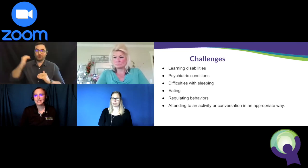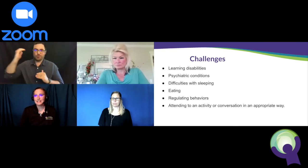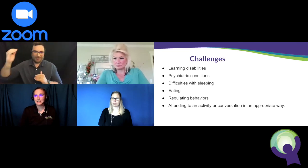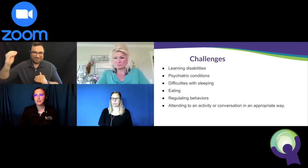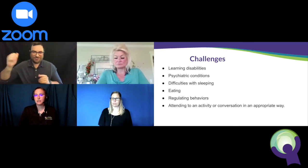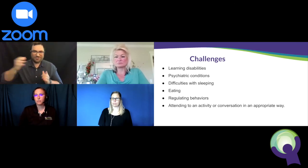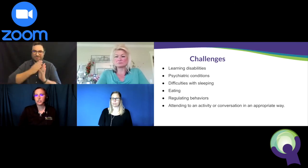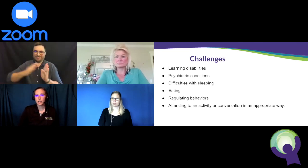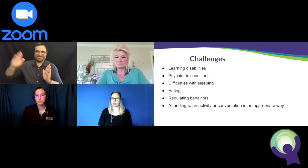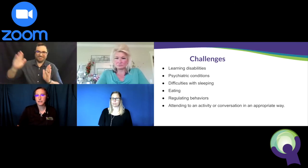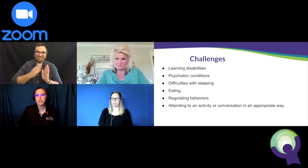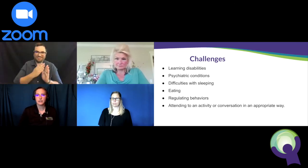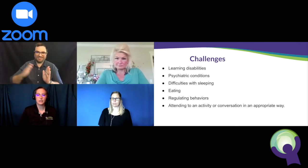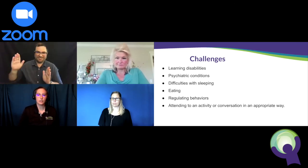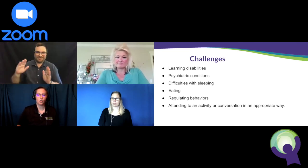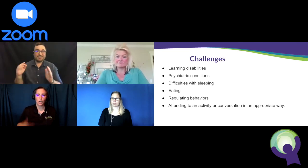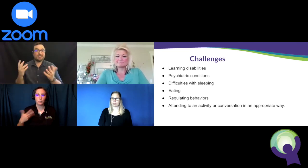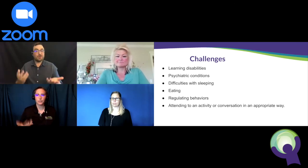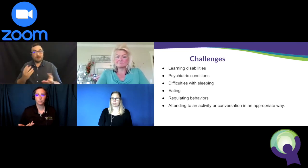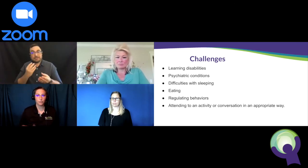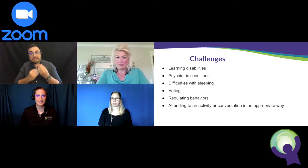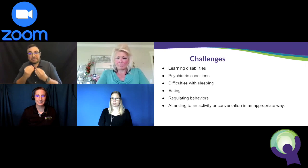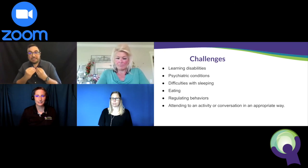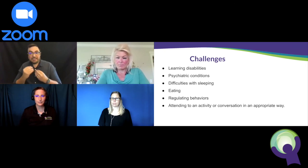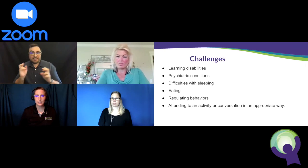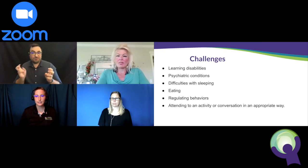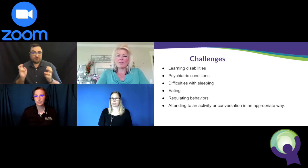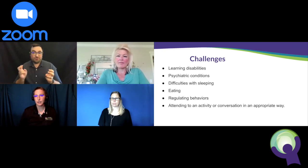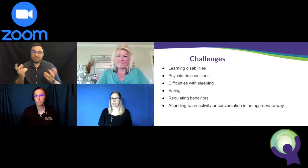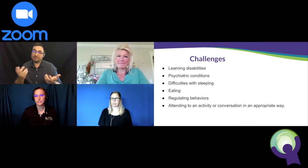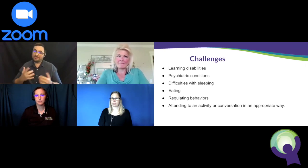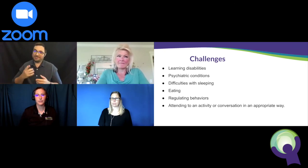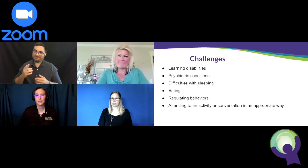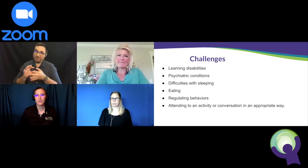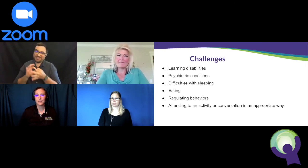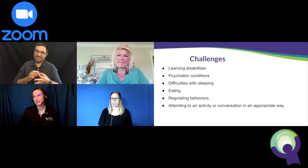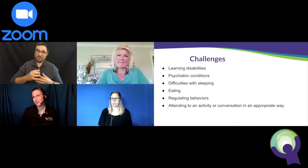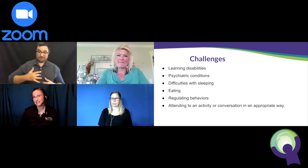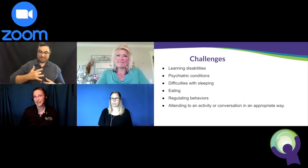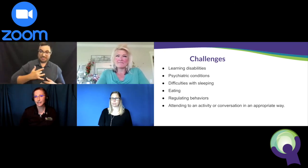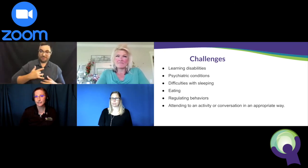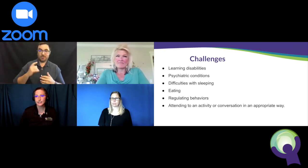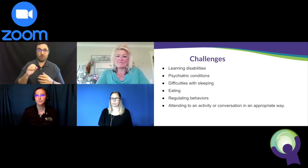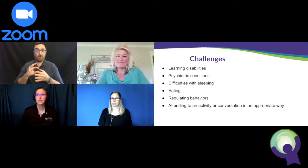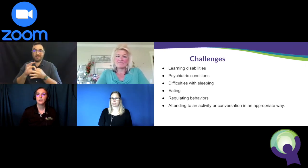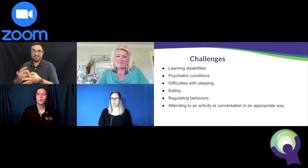eating which can be, go along with their food sensitivities. Some of them have very limited diets or